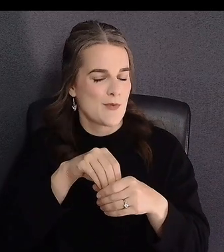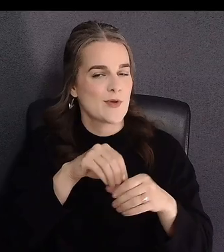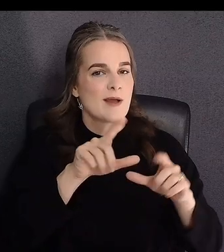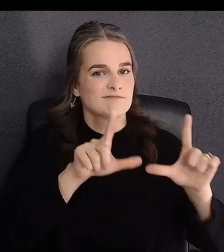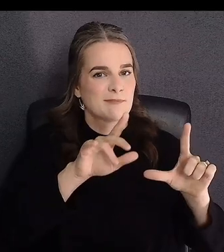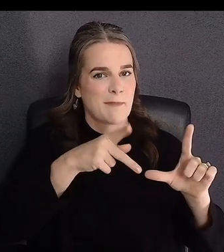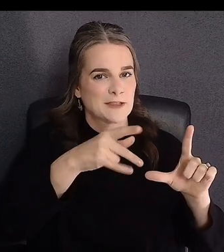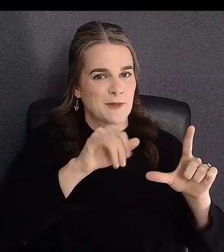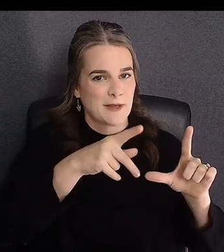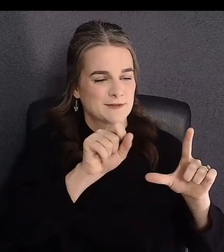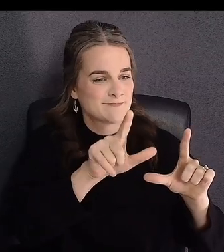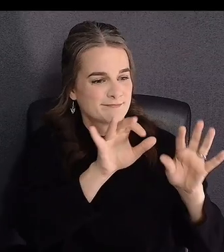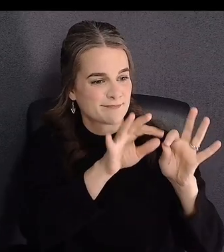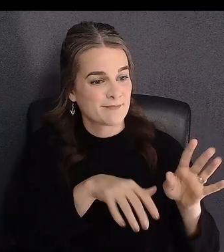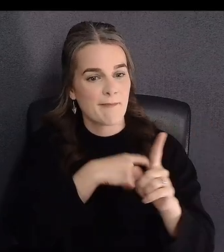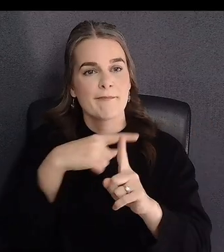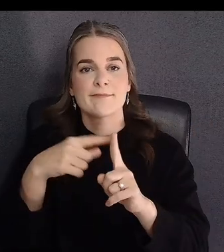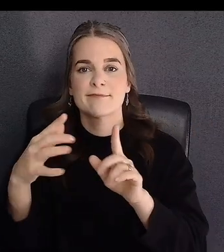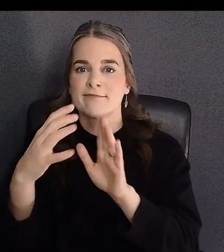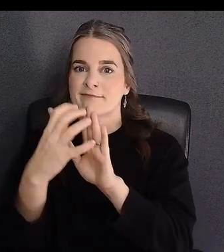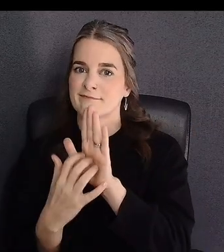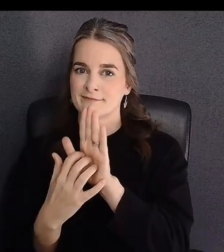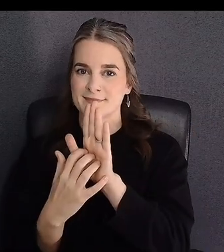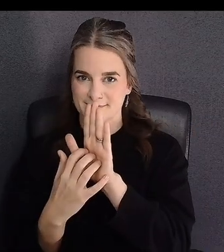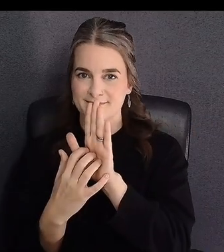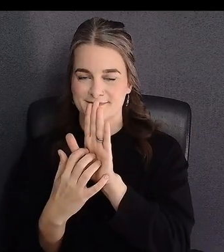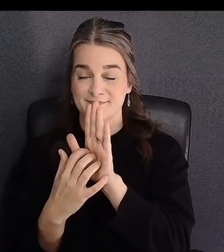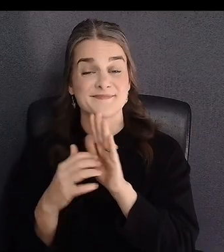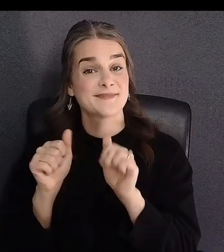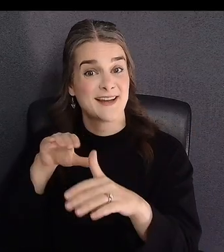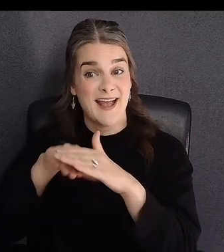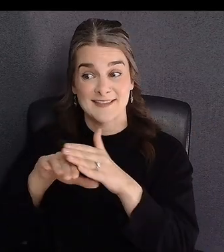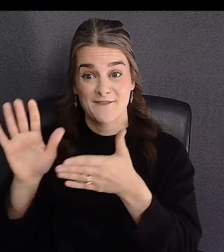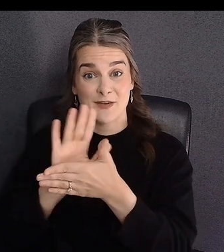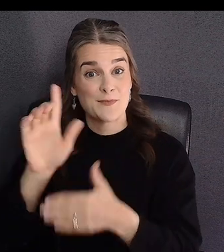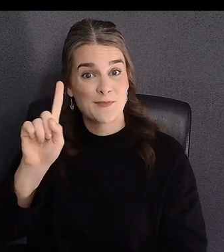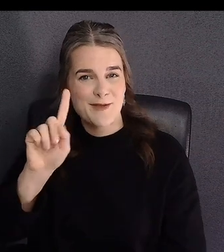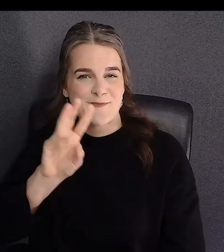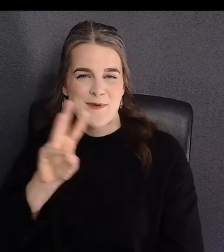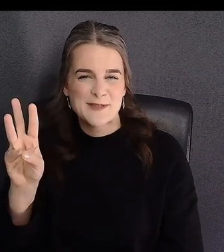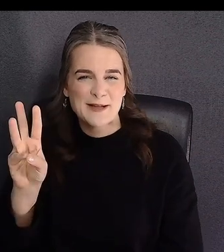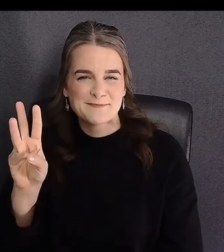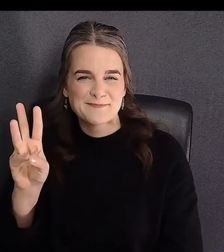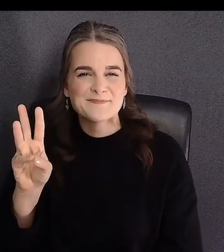language interpretation, as well as a full transcript. You'll be able to access that video on our website.